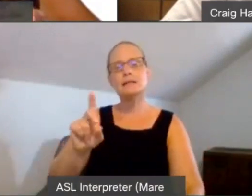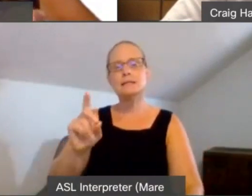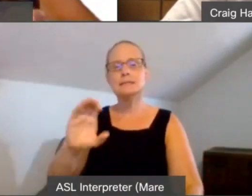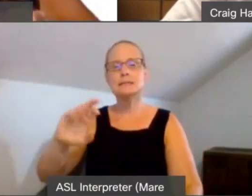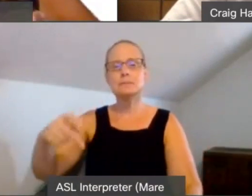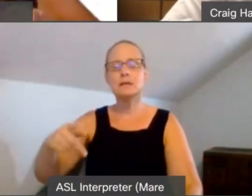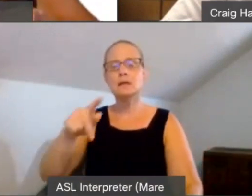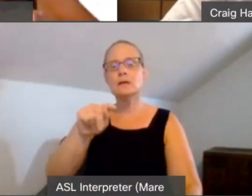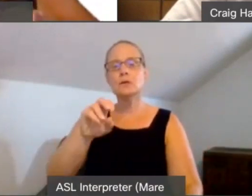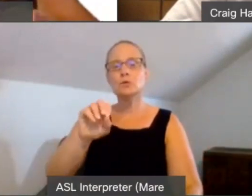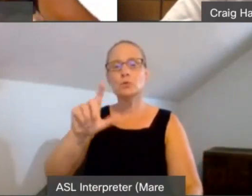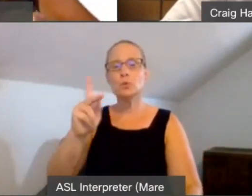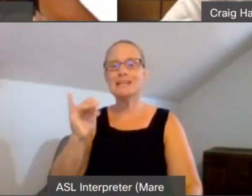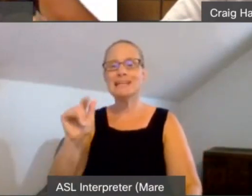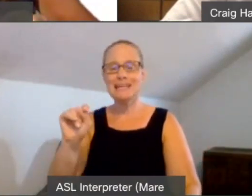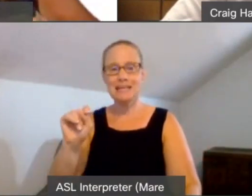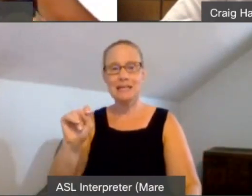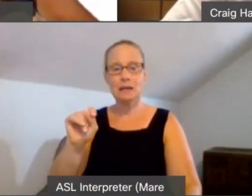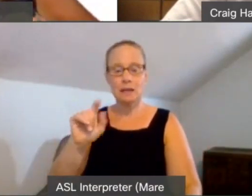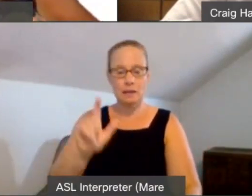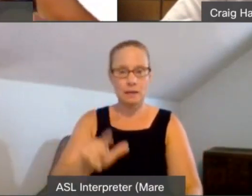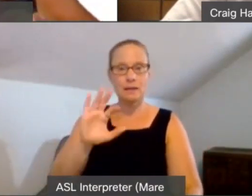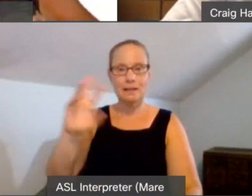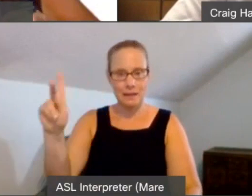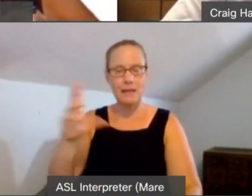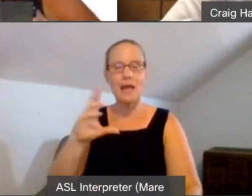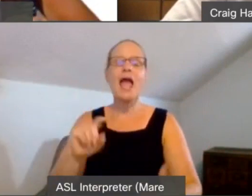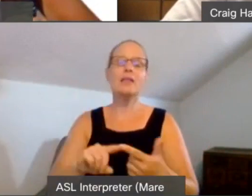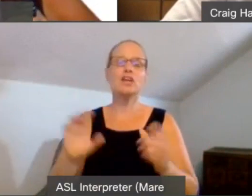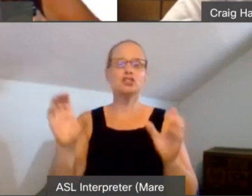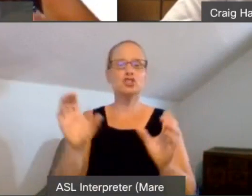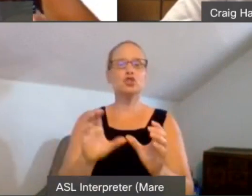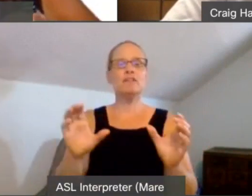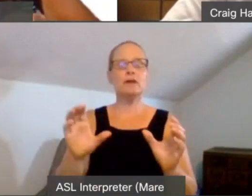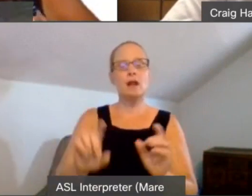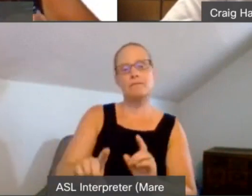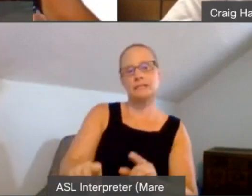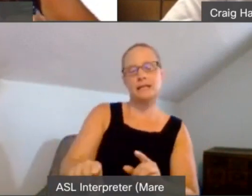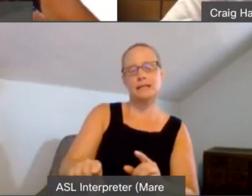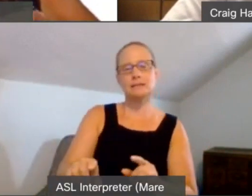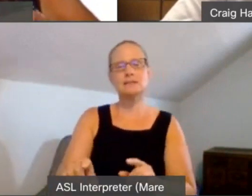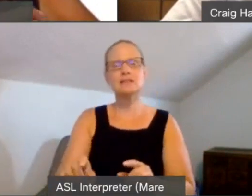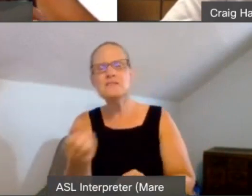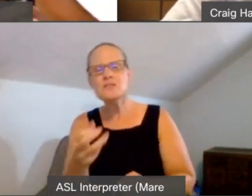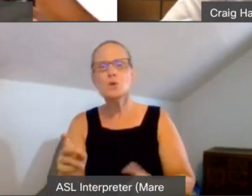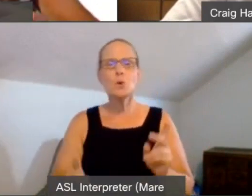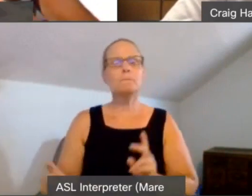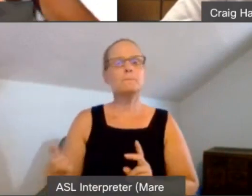and the certificate of completion, we have a few folks who say they were not able in the time that was allowed to download it.